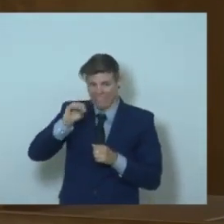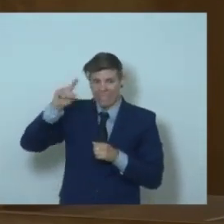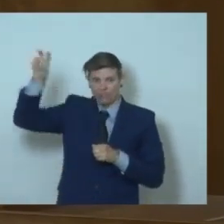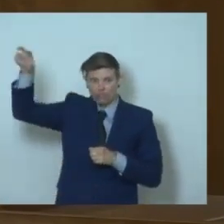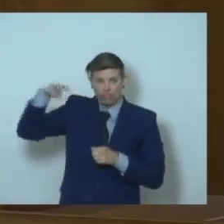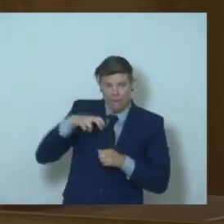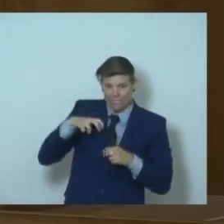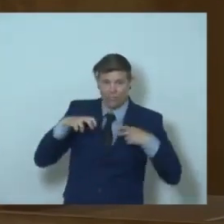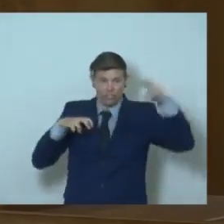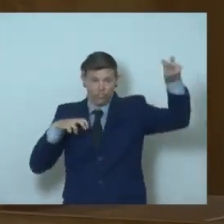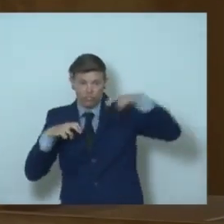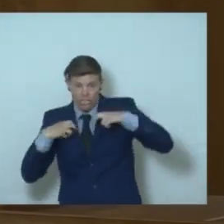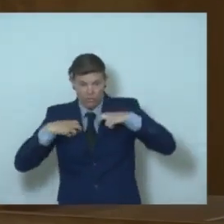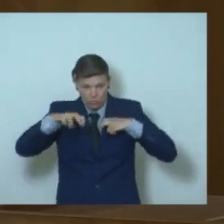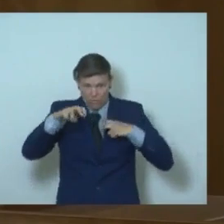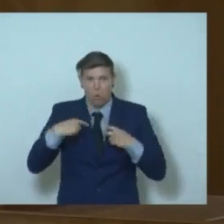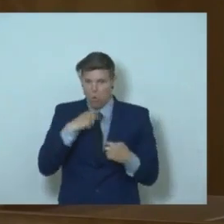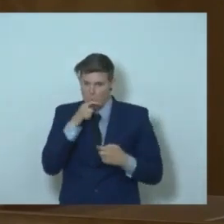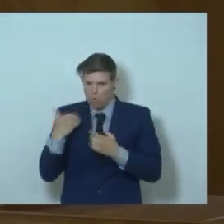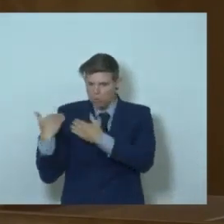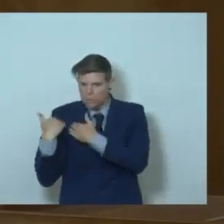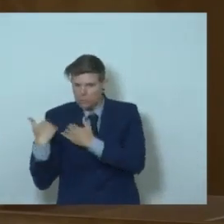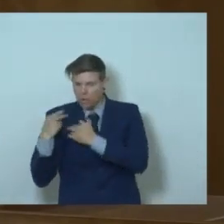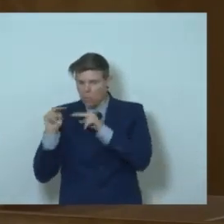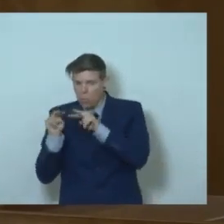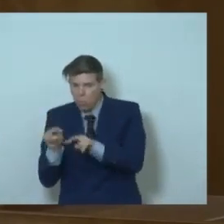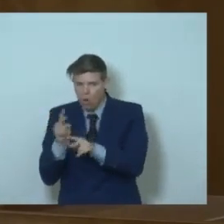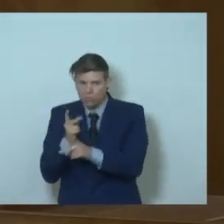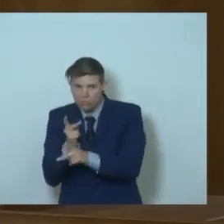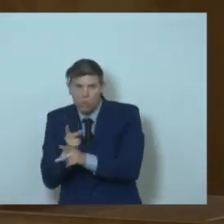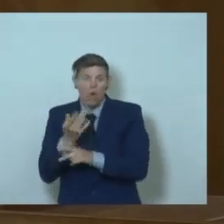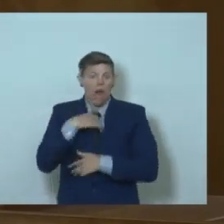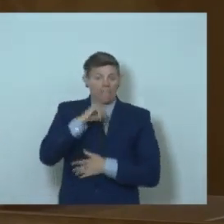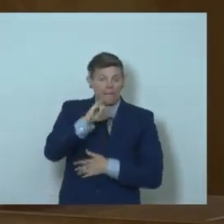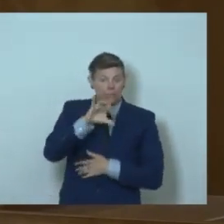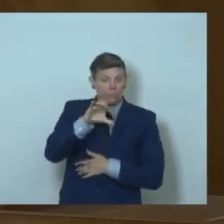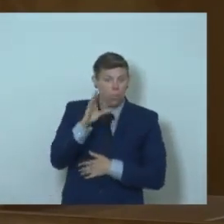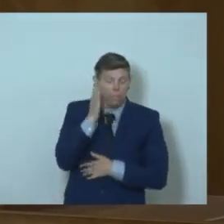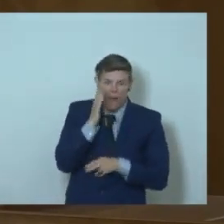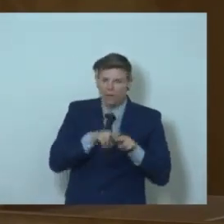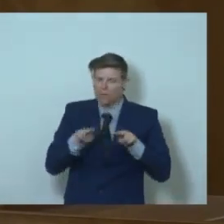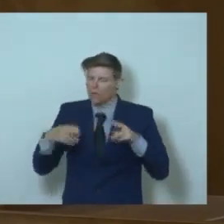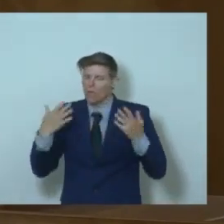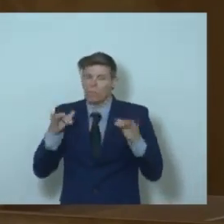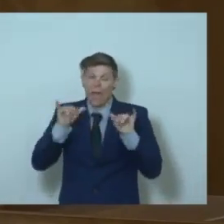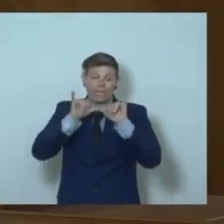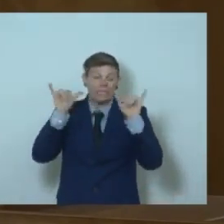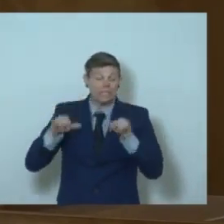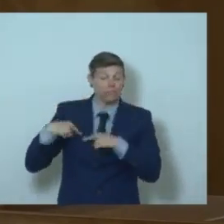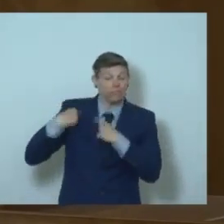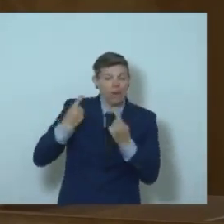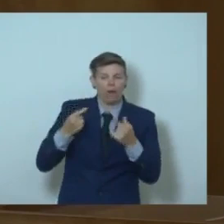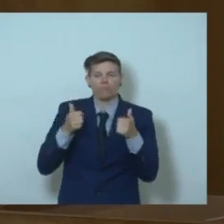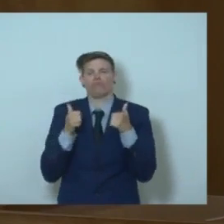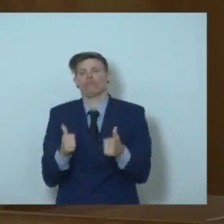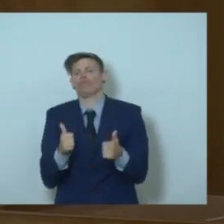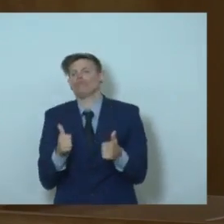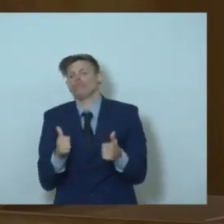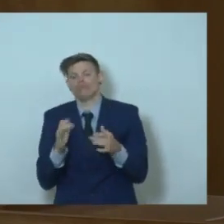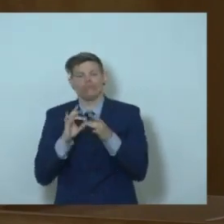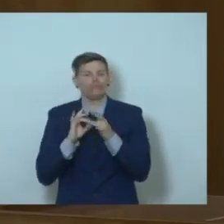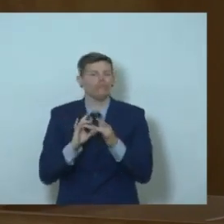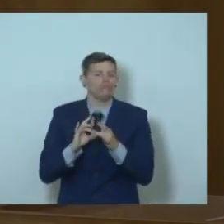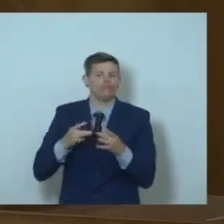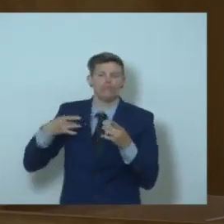WE TRANT WE’VE TRANSFERRED OVER 450 PEOPLE FROM DIFFERENT PARTS OF THE STATE TO OTHER PARTS OF THE STATE SO THEY CAN HAVE INTENSIVE CARE.